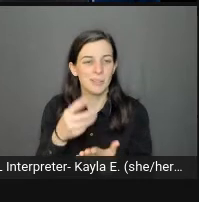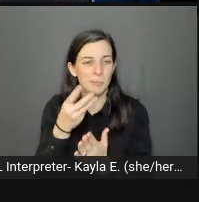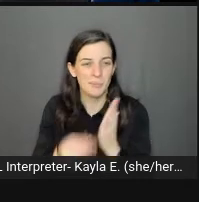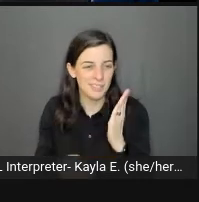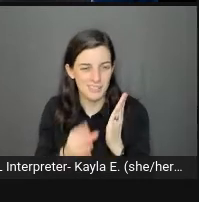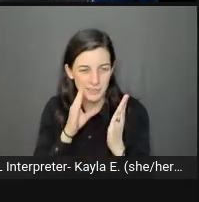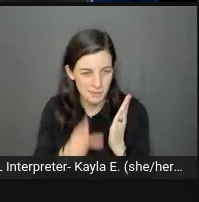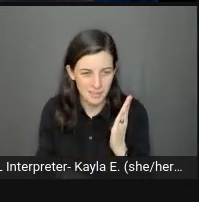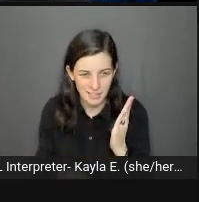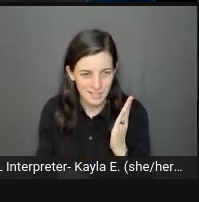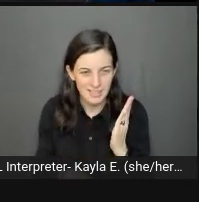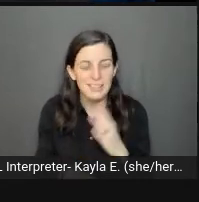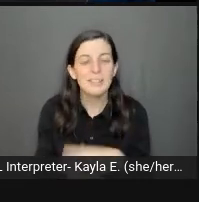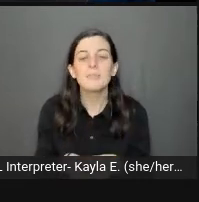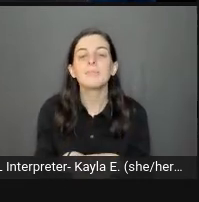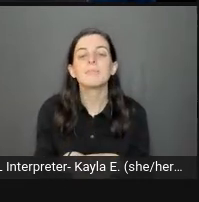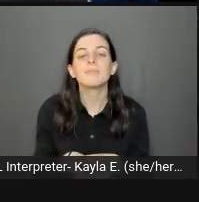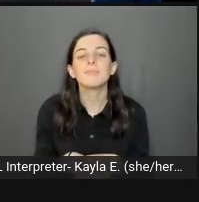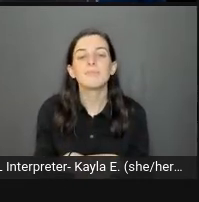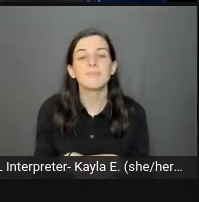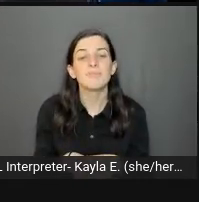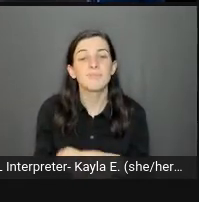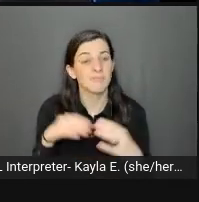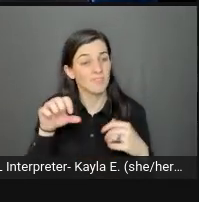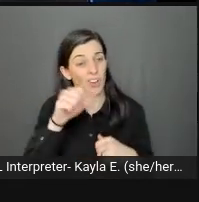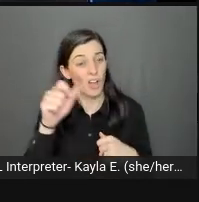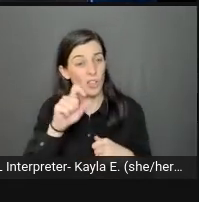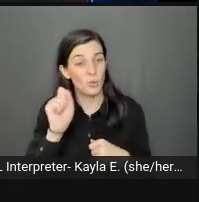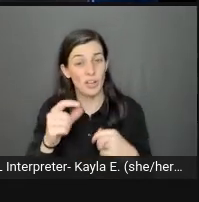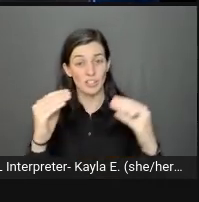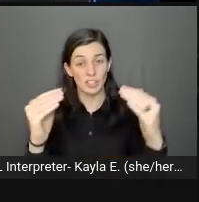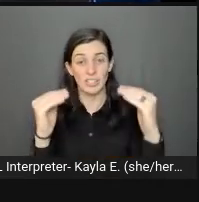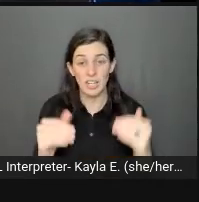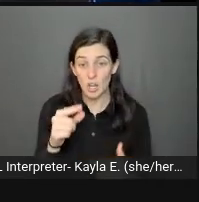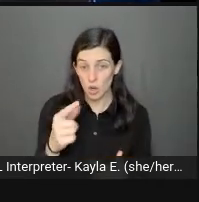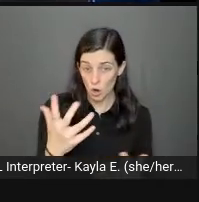It's asking me whether I want sugar in my coffee, so I've got a yes-no option there.